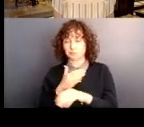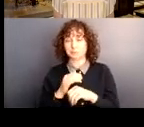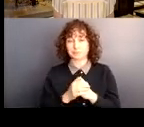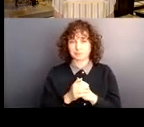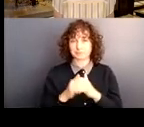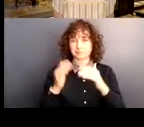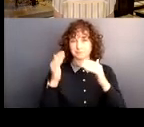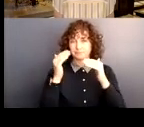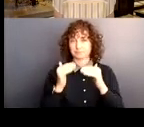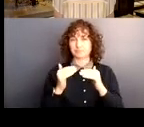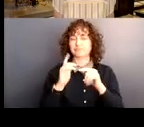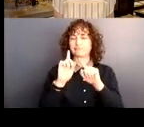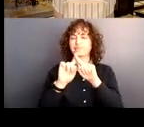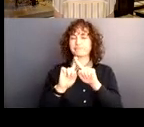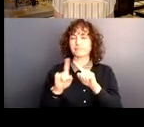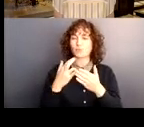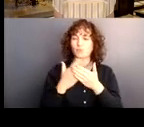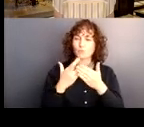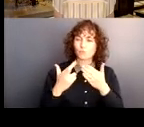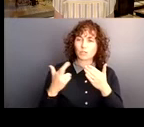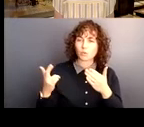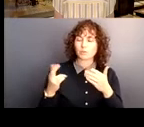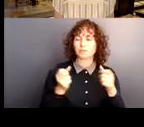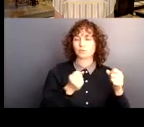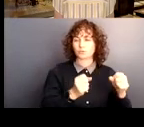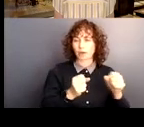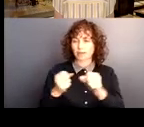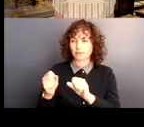and all of the resources and strategies that we've pulled